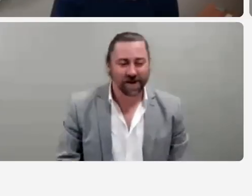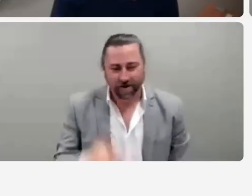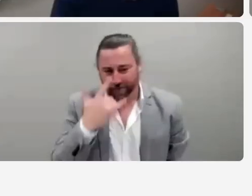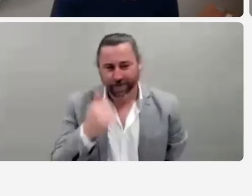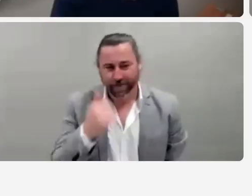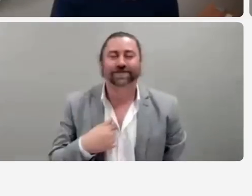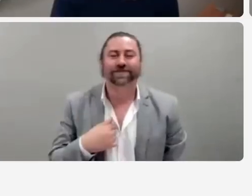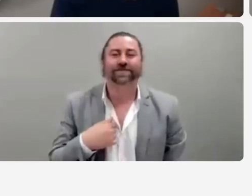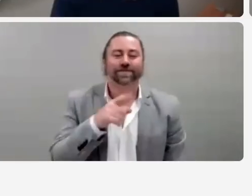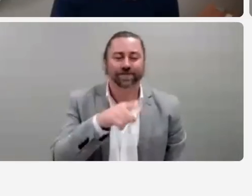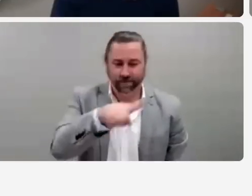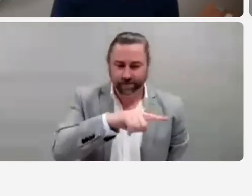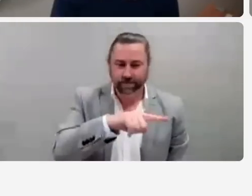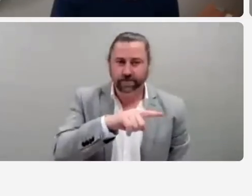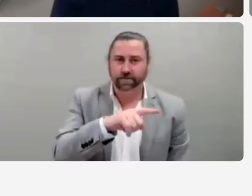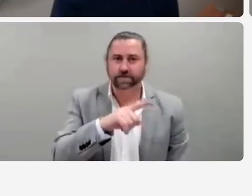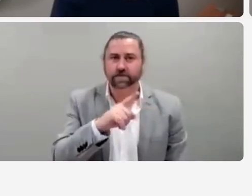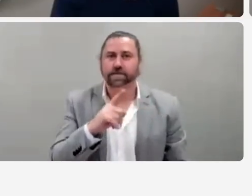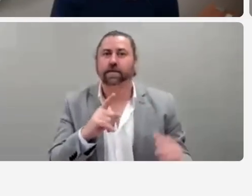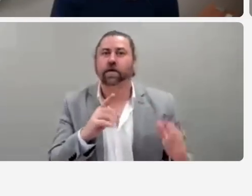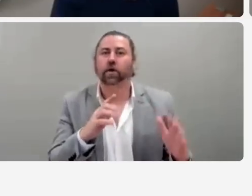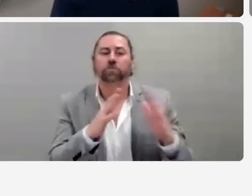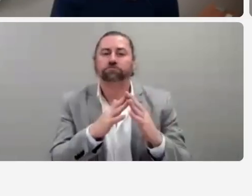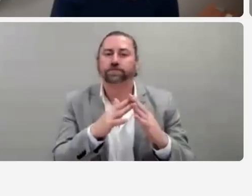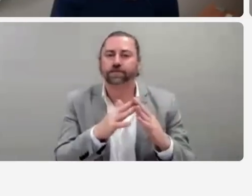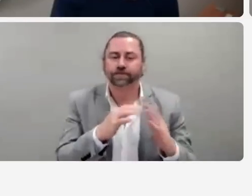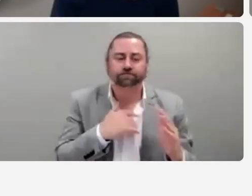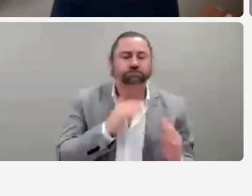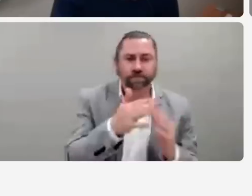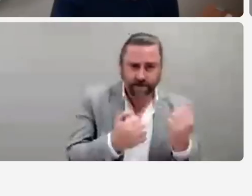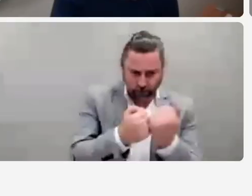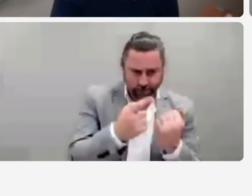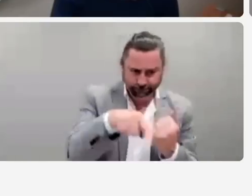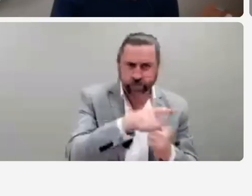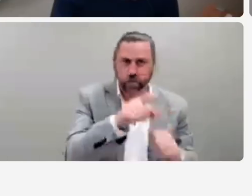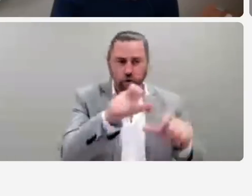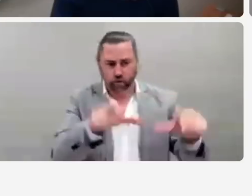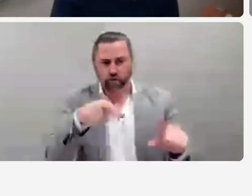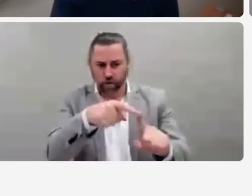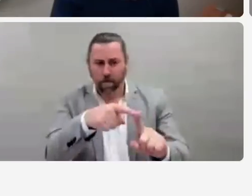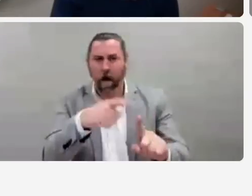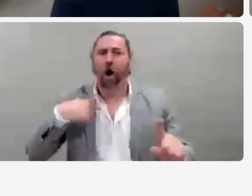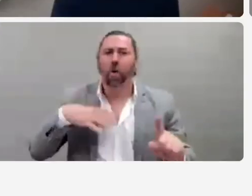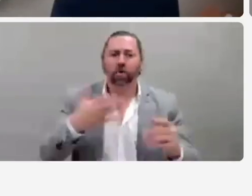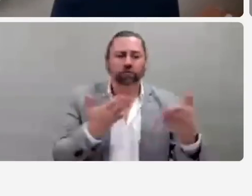closely at in the support at home model is how do we enable consumers to use more than one provider if